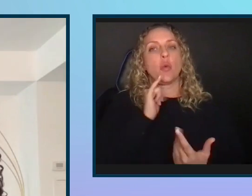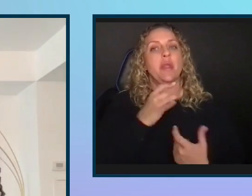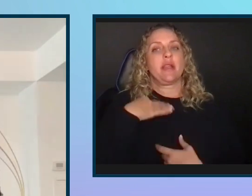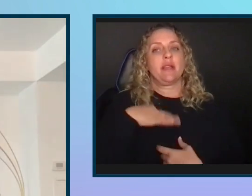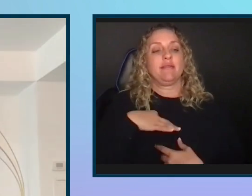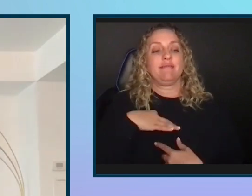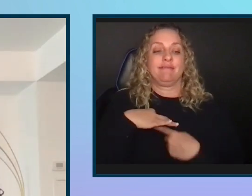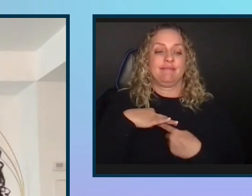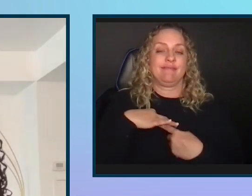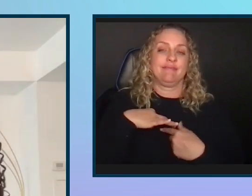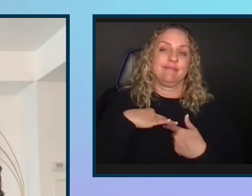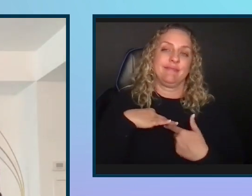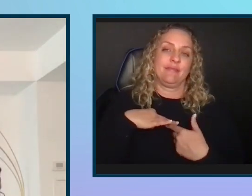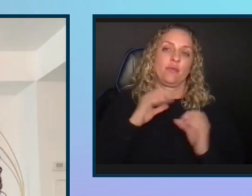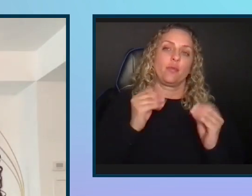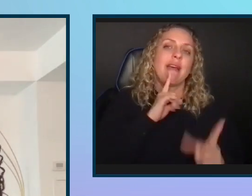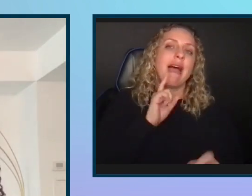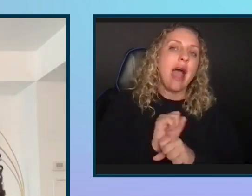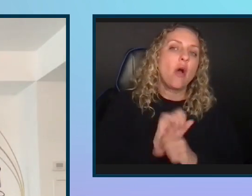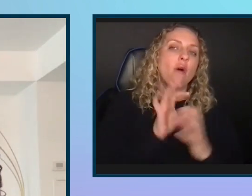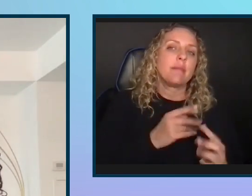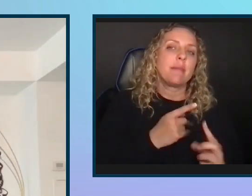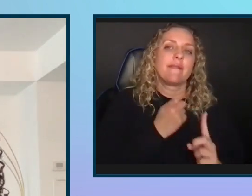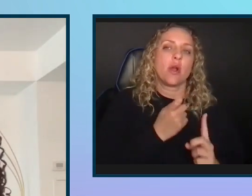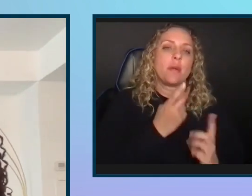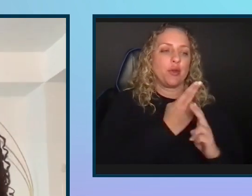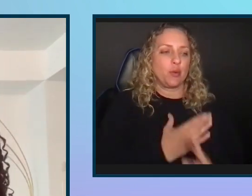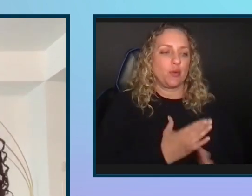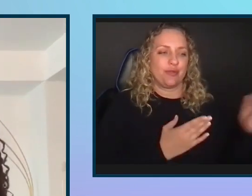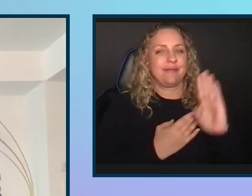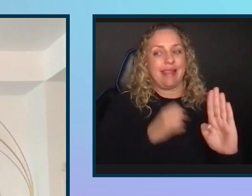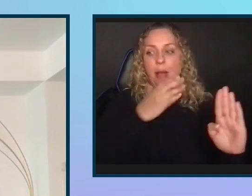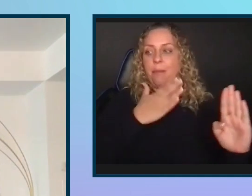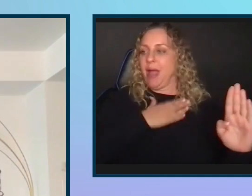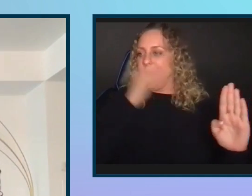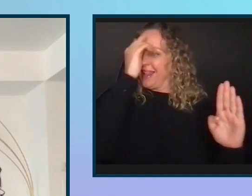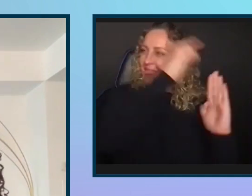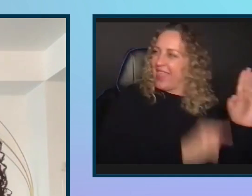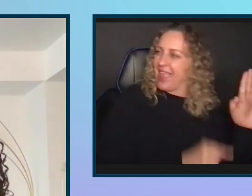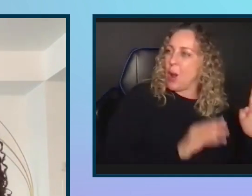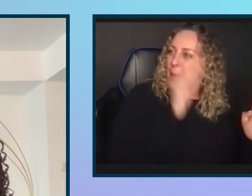is like provide actual feedback from like the users, like talking to users and really showing examples